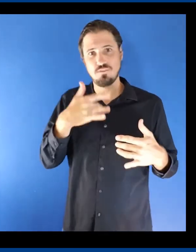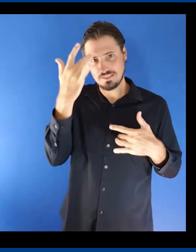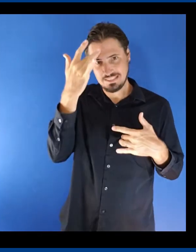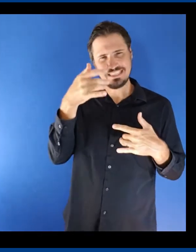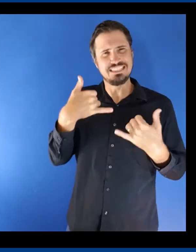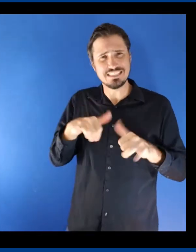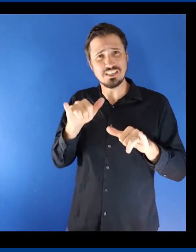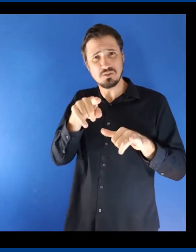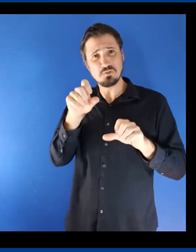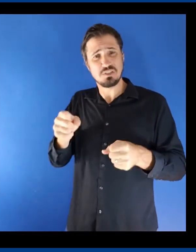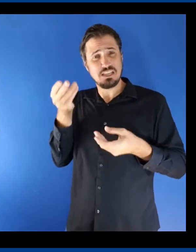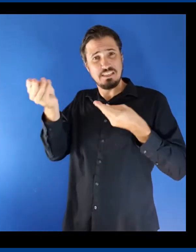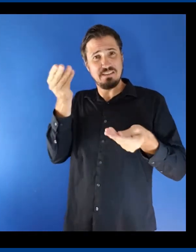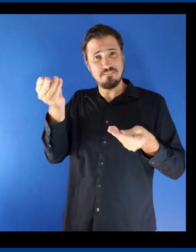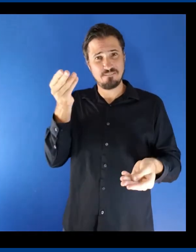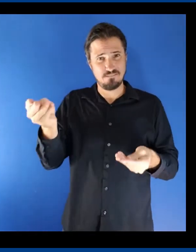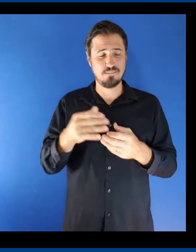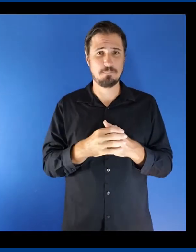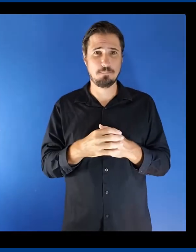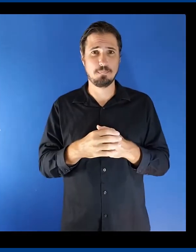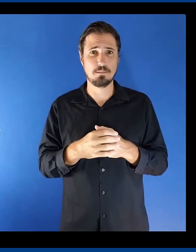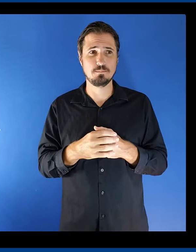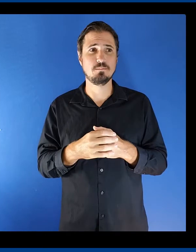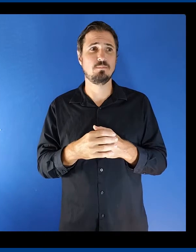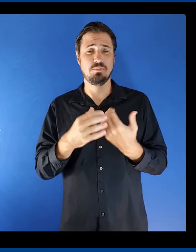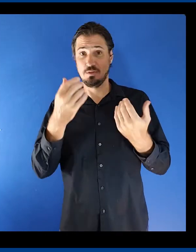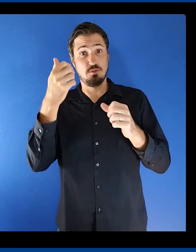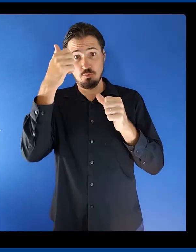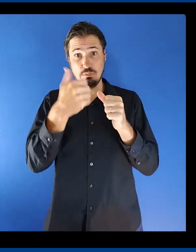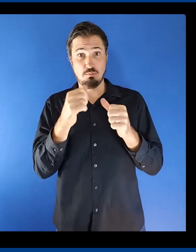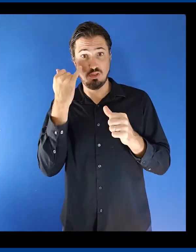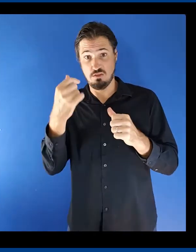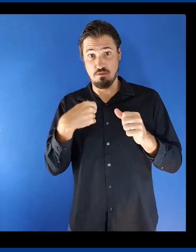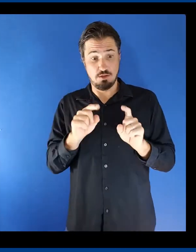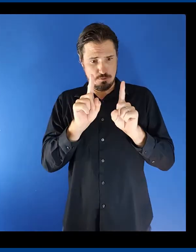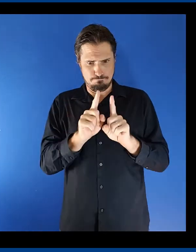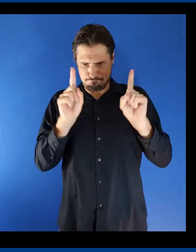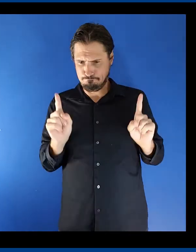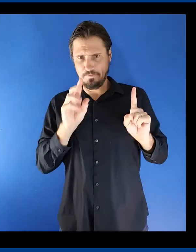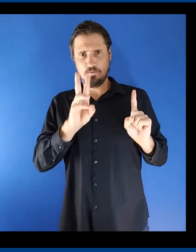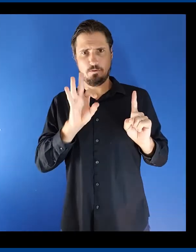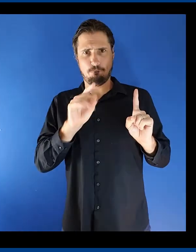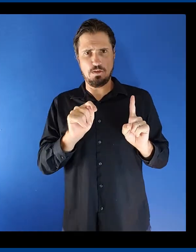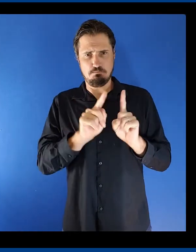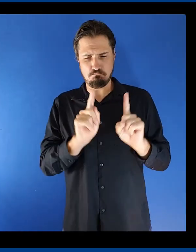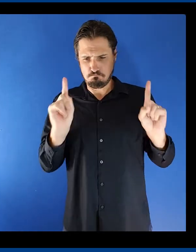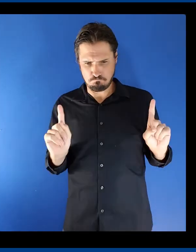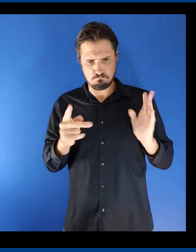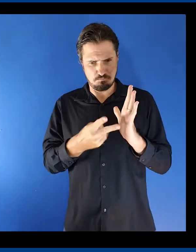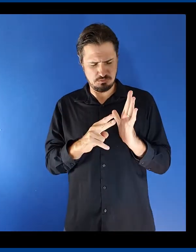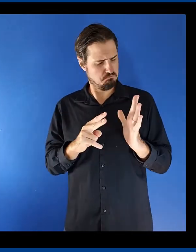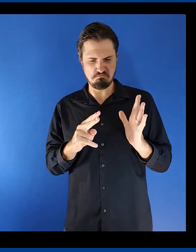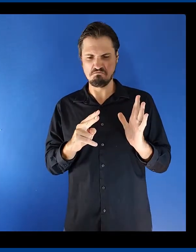Will standing exactly six feet apart from another person ensure that we won’t spread COVID-19? No.